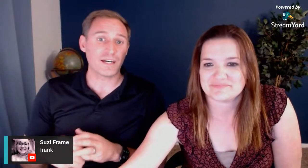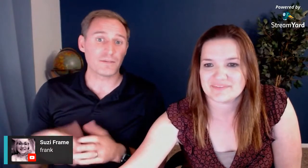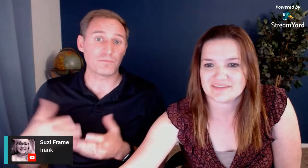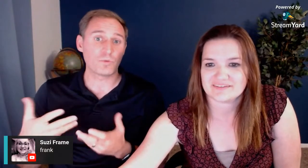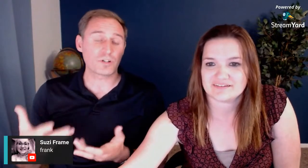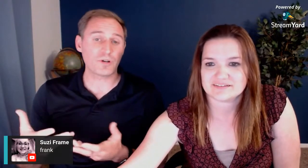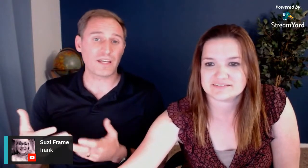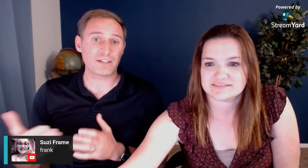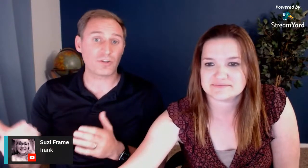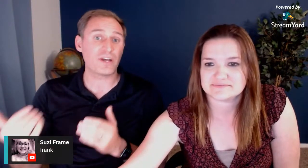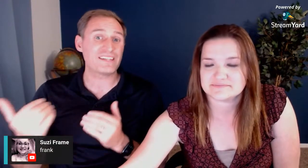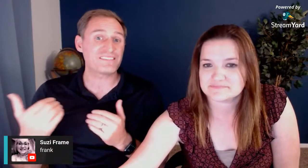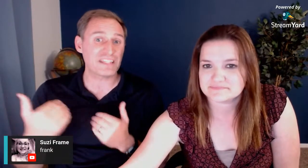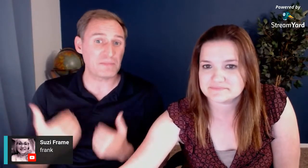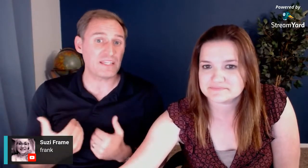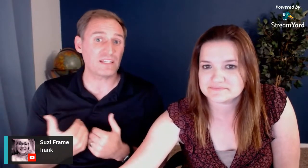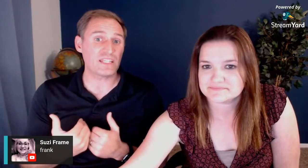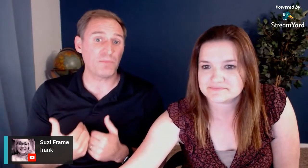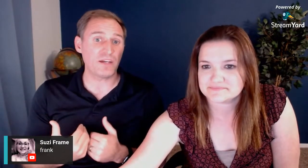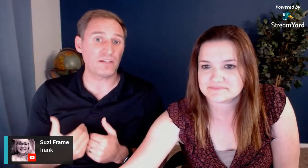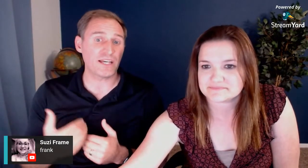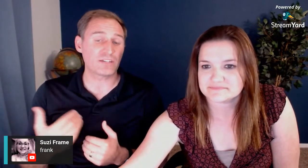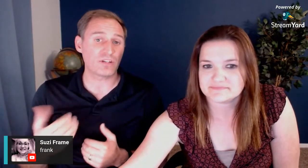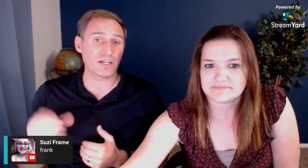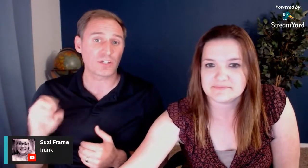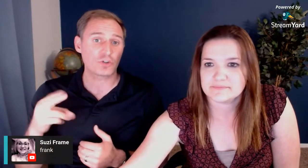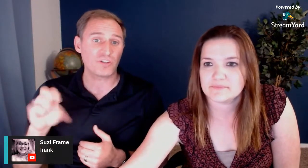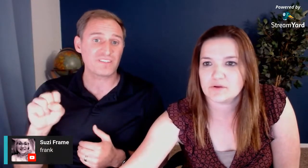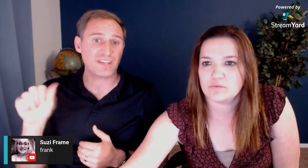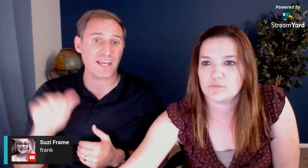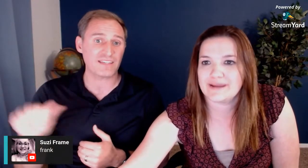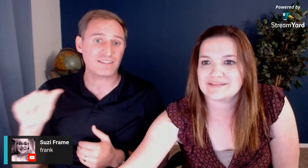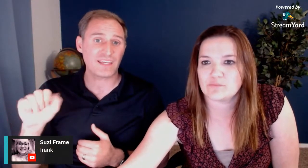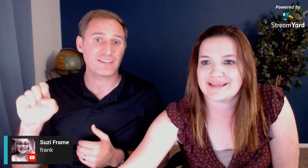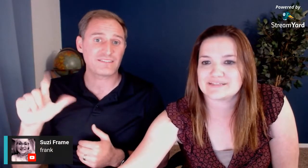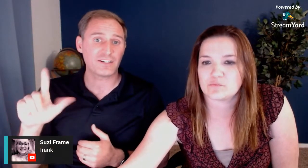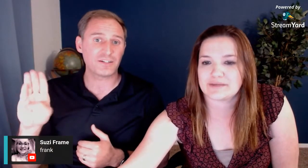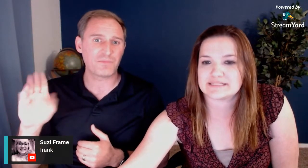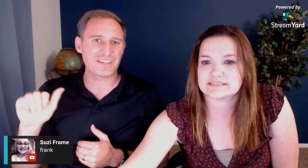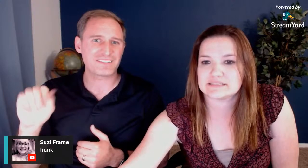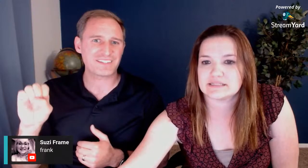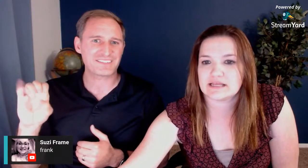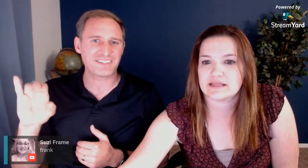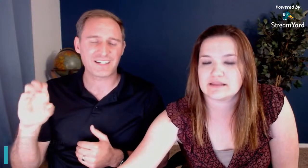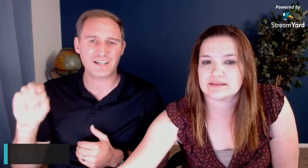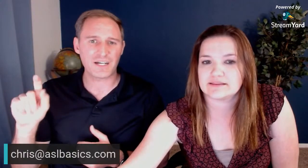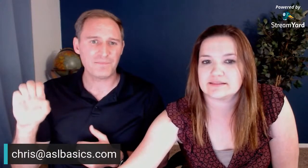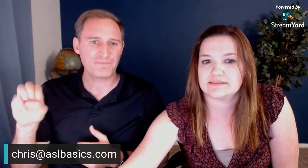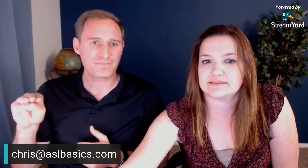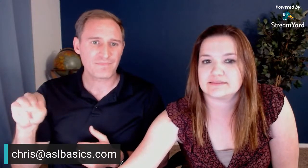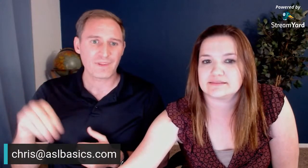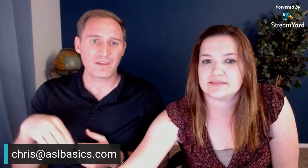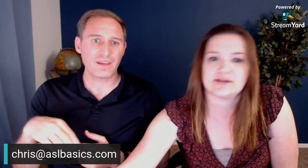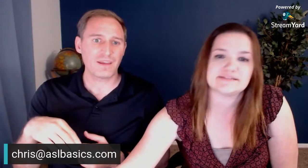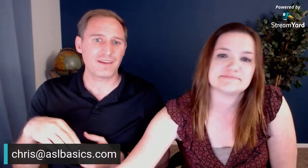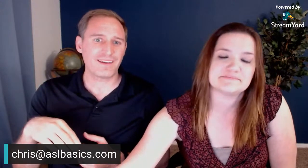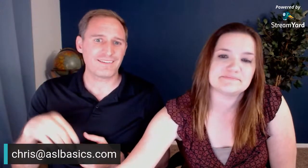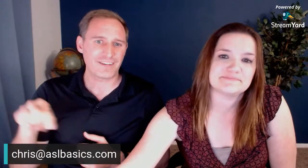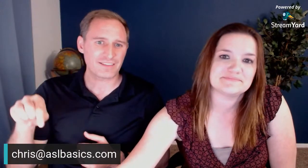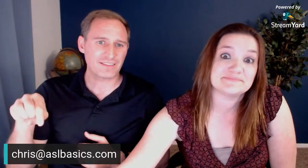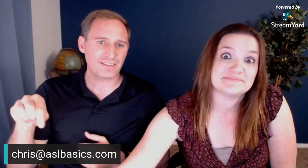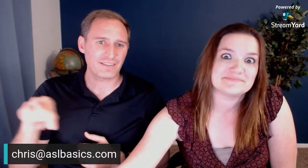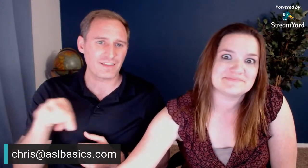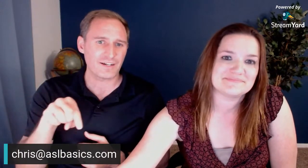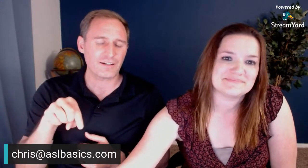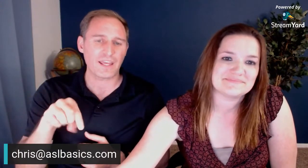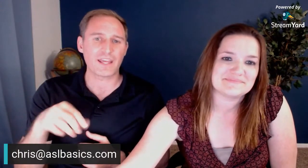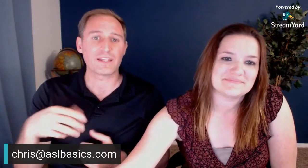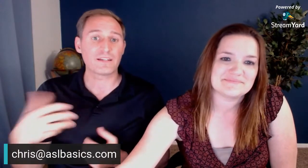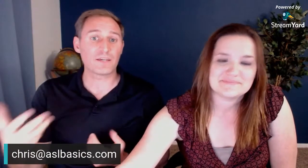um we'll go ahead go ahead and send me an email at chris aslbasics.com there it is right there and um